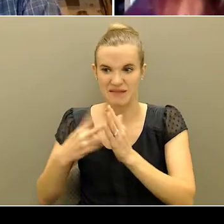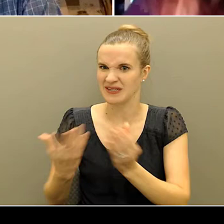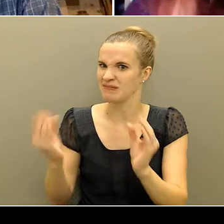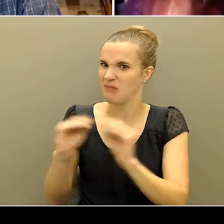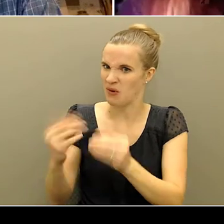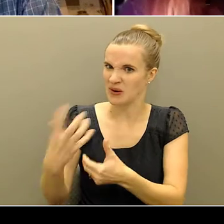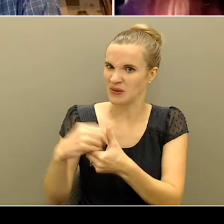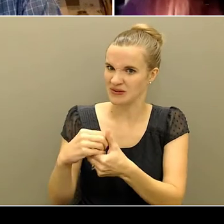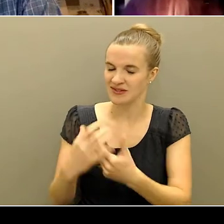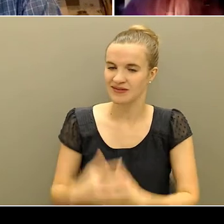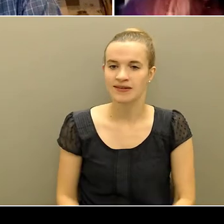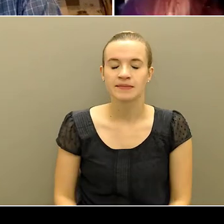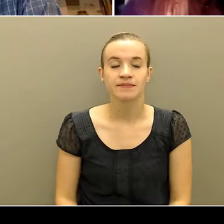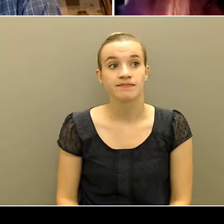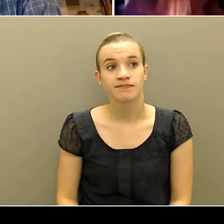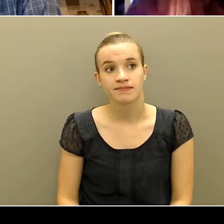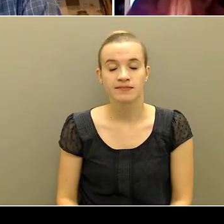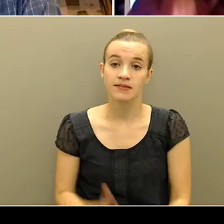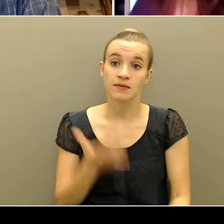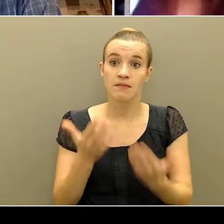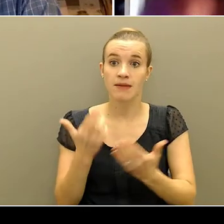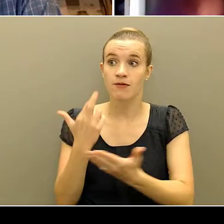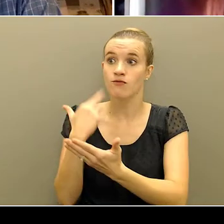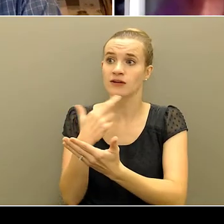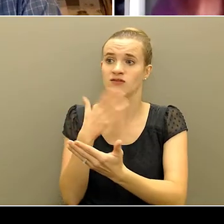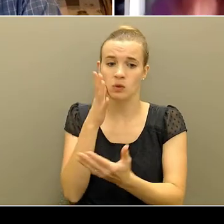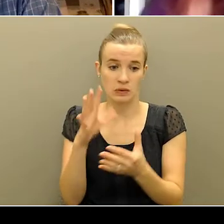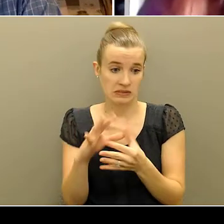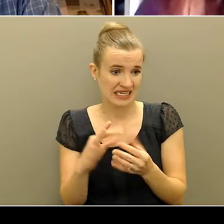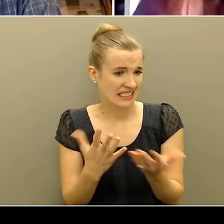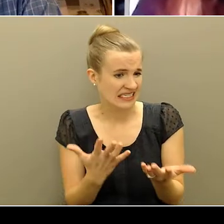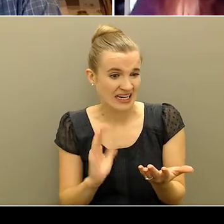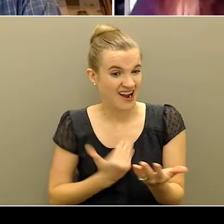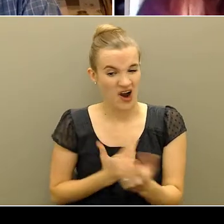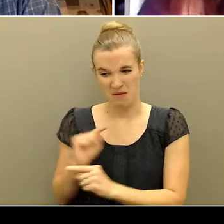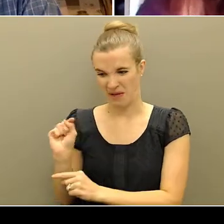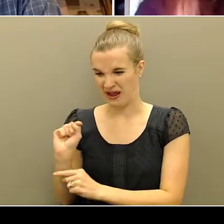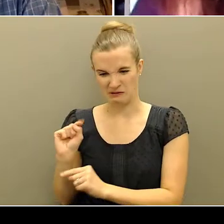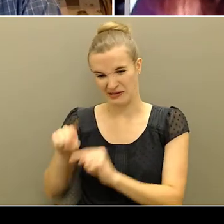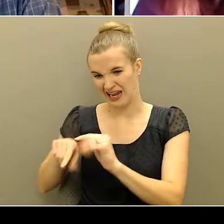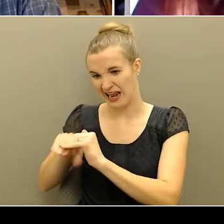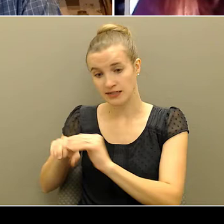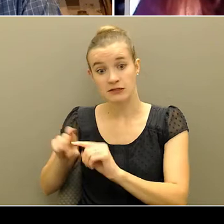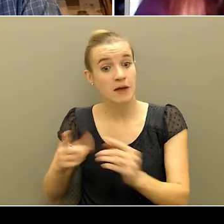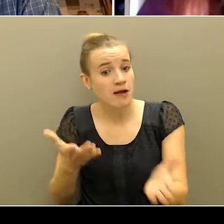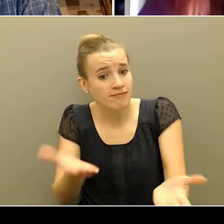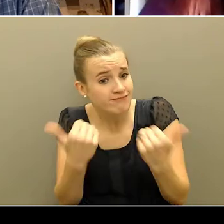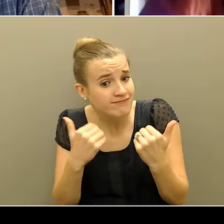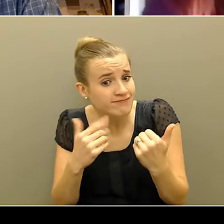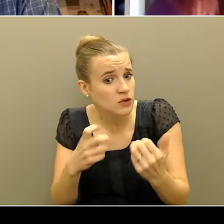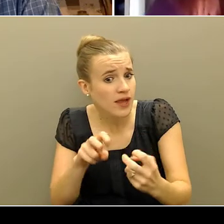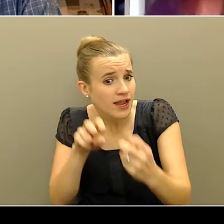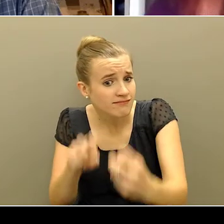Oh, yes, you know, if you go down to, you know, this gas station, two doors down or, you know, this movie theater or whatnot, they do have an accessible